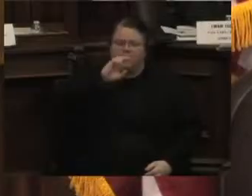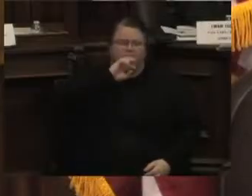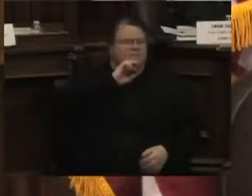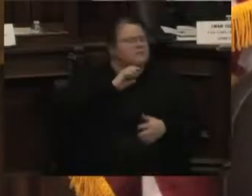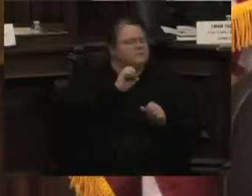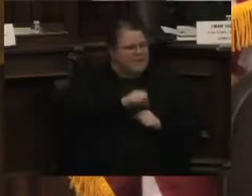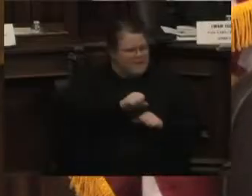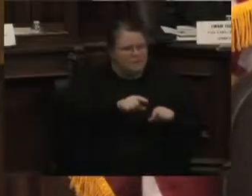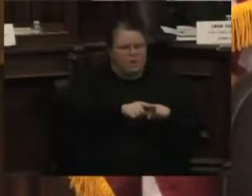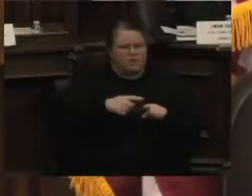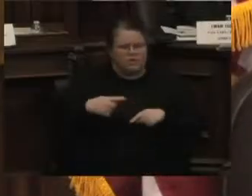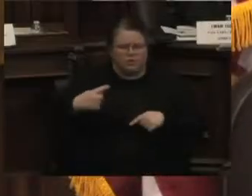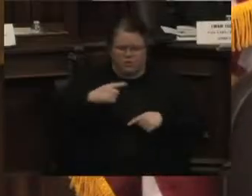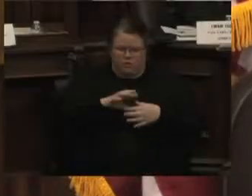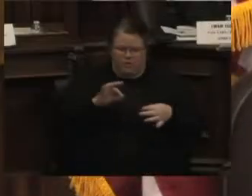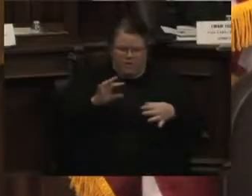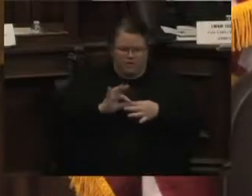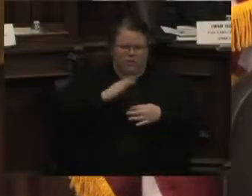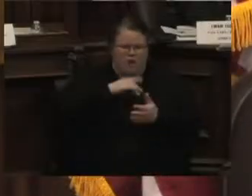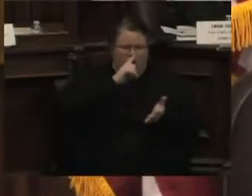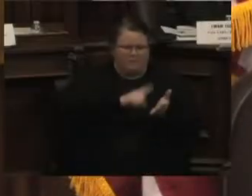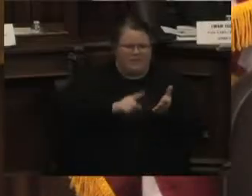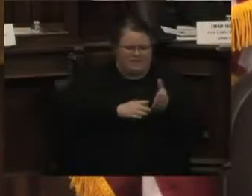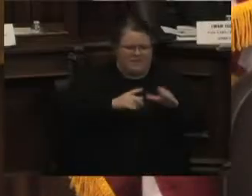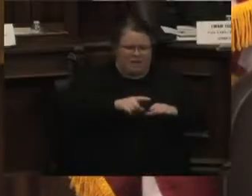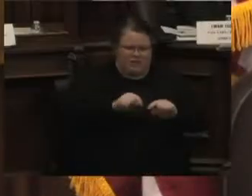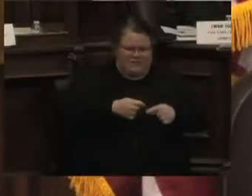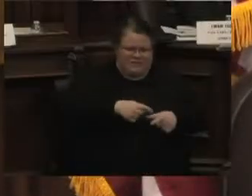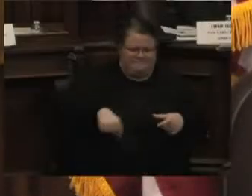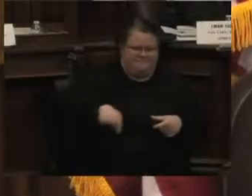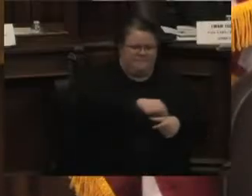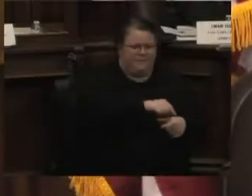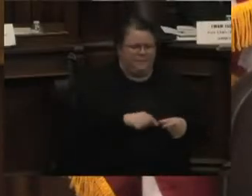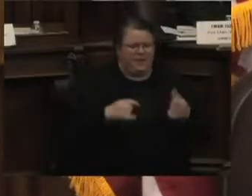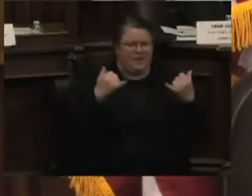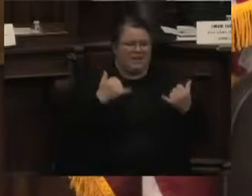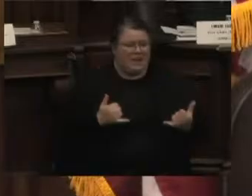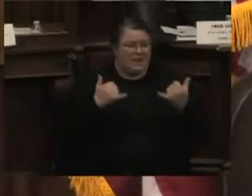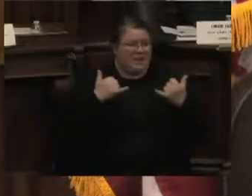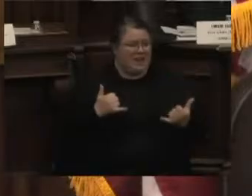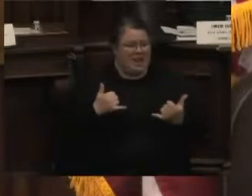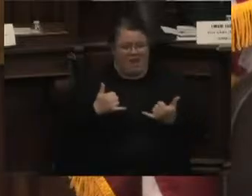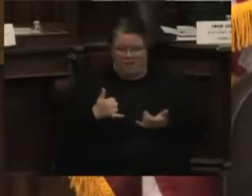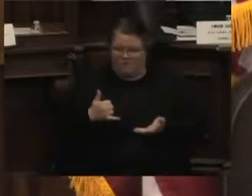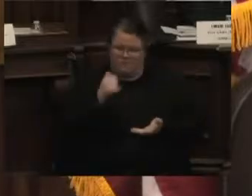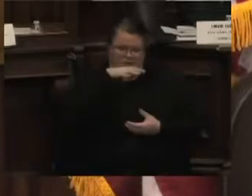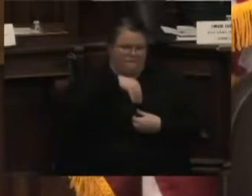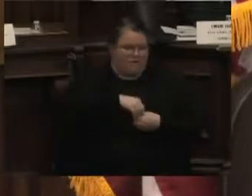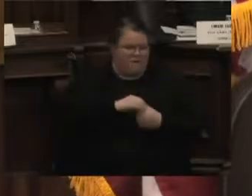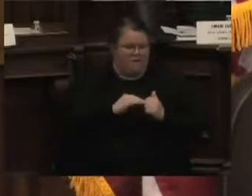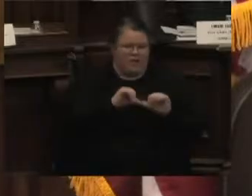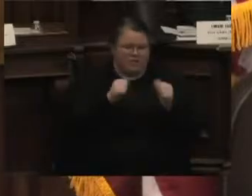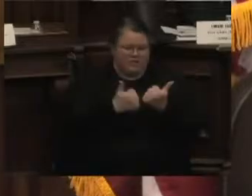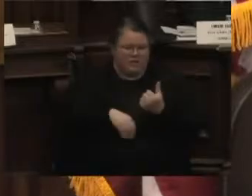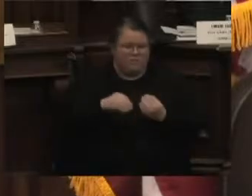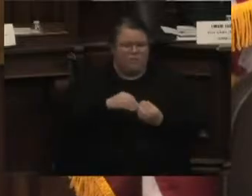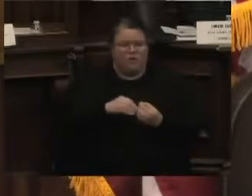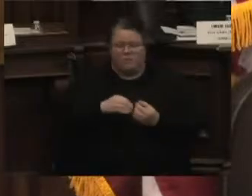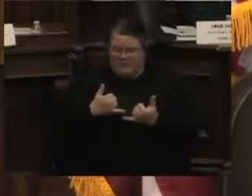fighting against us every step of the way. I also want to lift up what you said about our